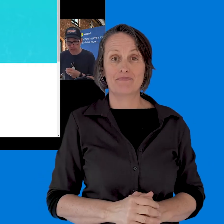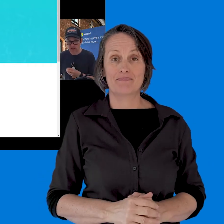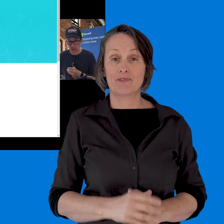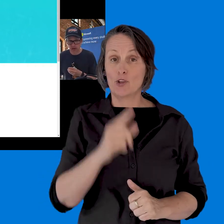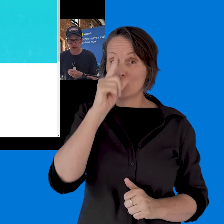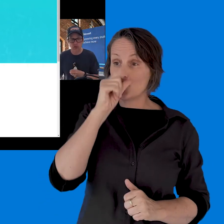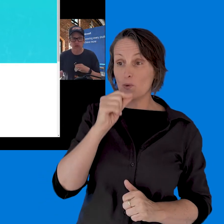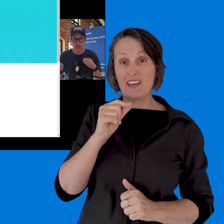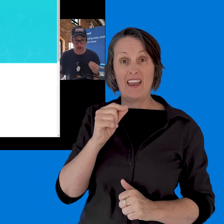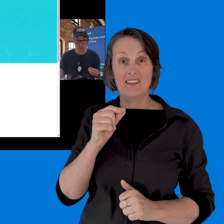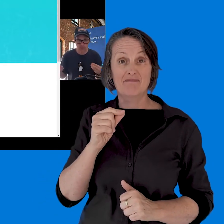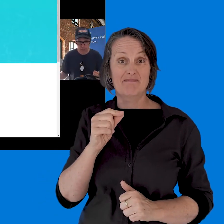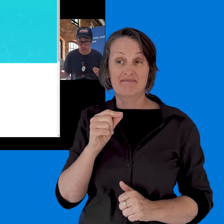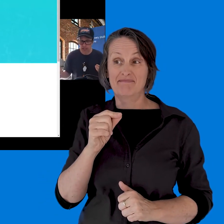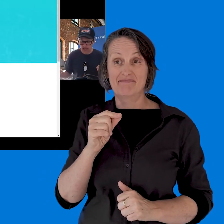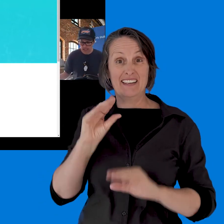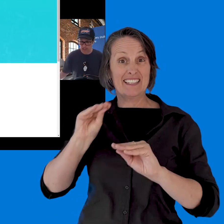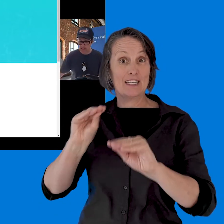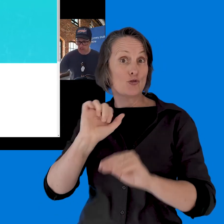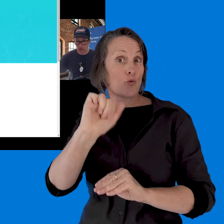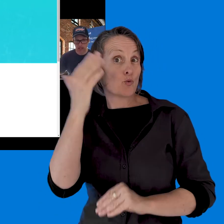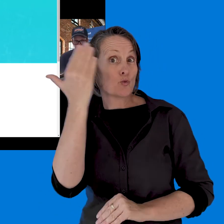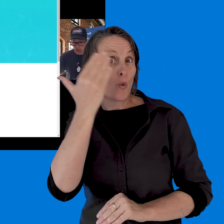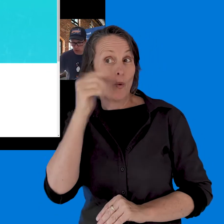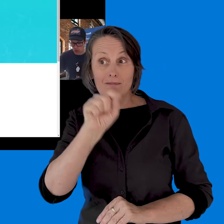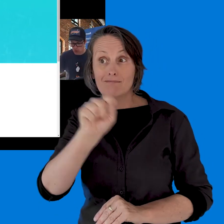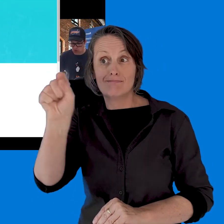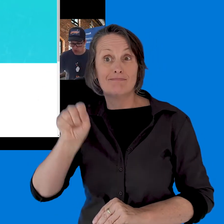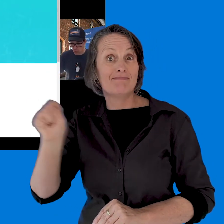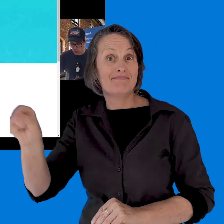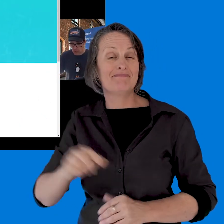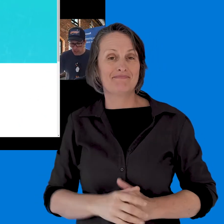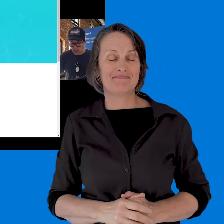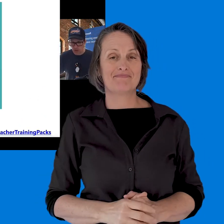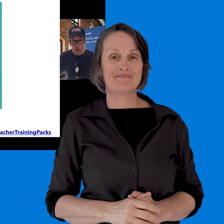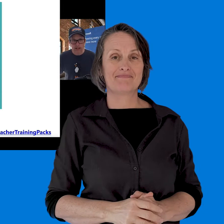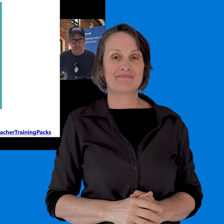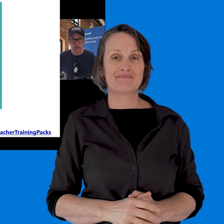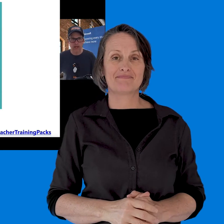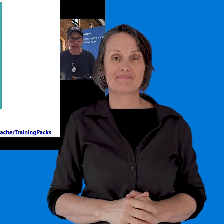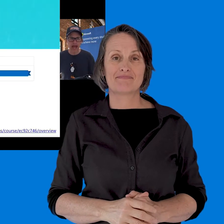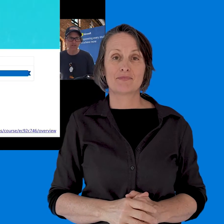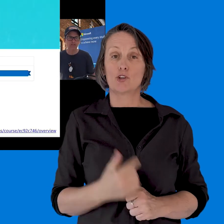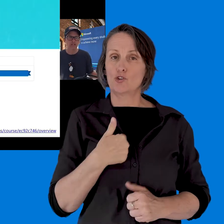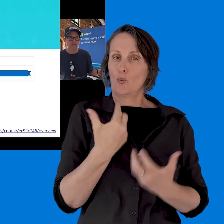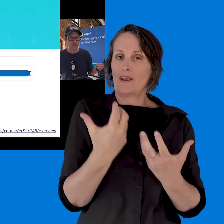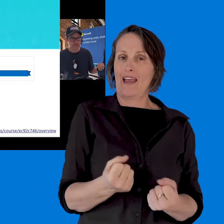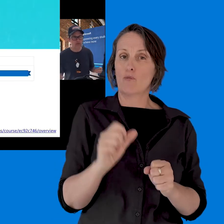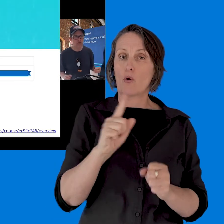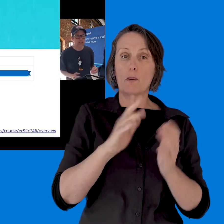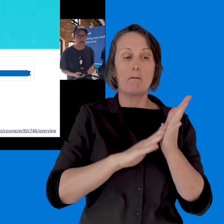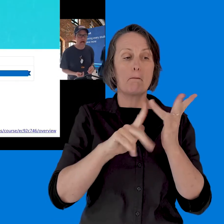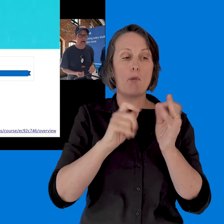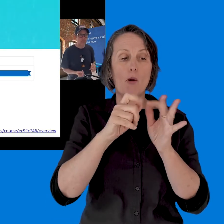Alright. You can run it for people inside your school. So the ones that we have specifically are